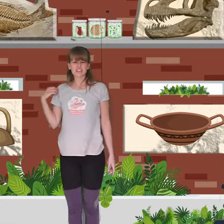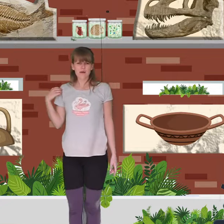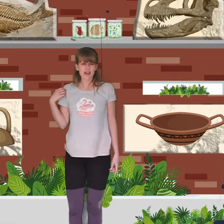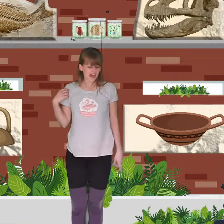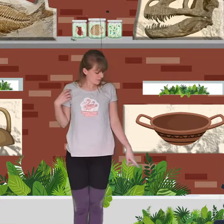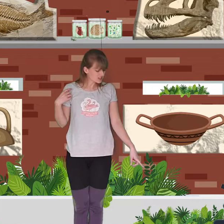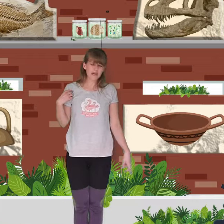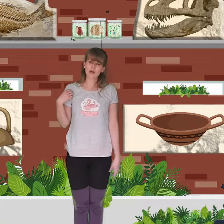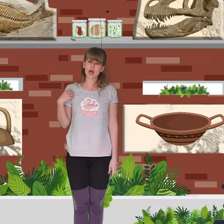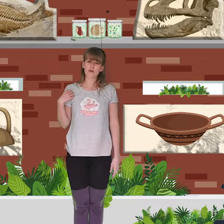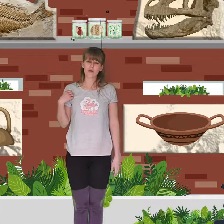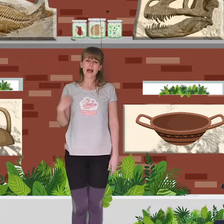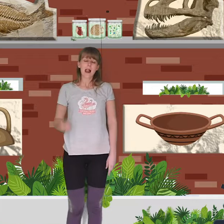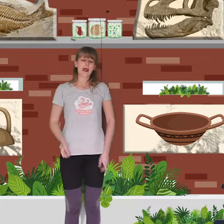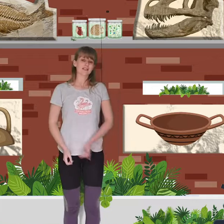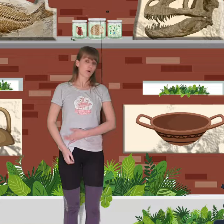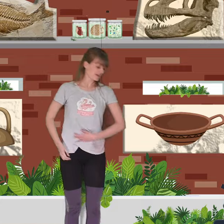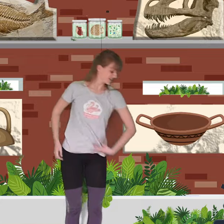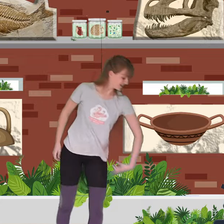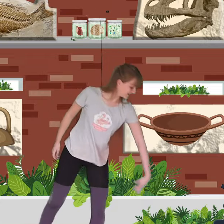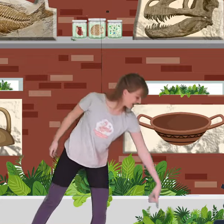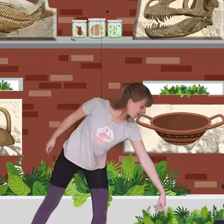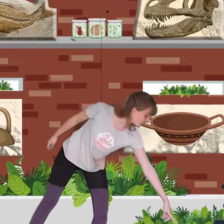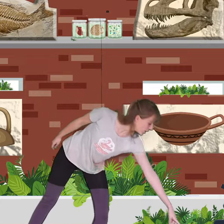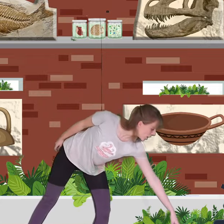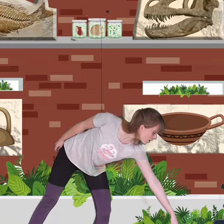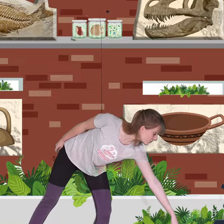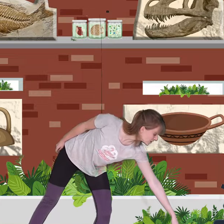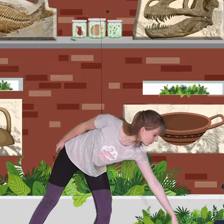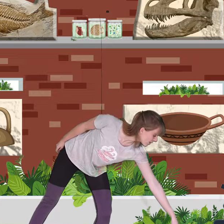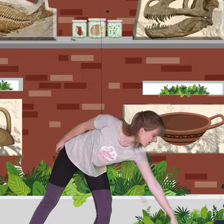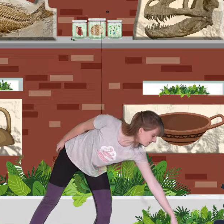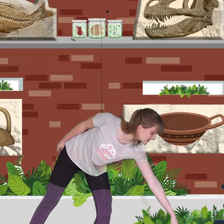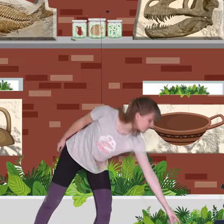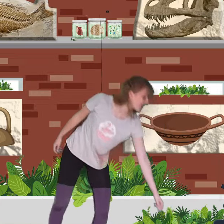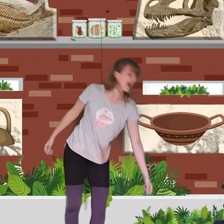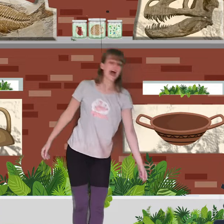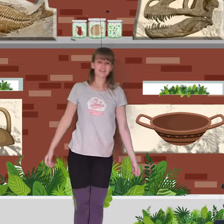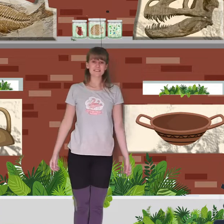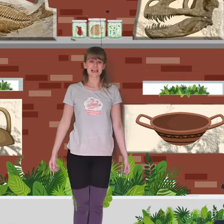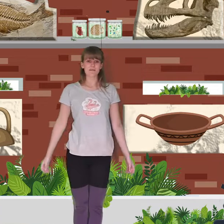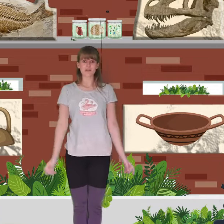What's down there? What's down low? Let's point down low to the ground and the same on the